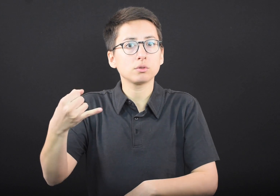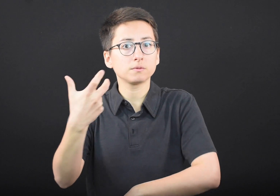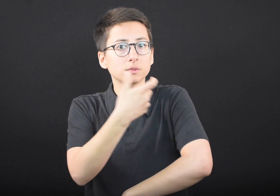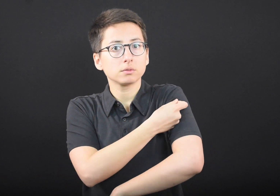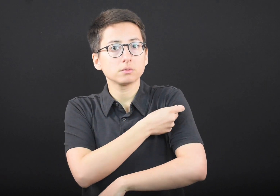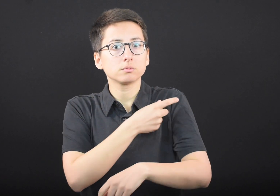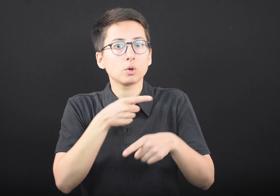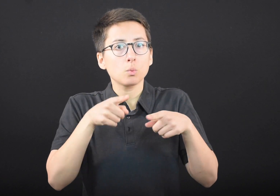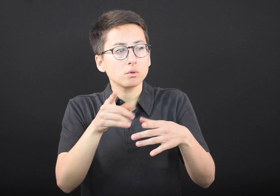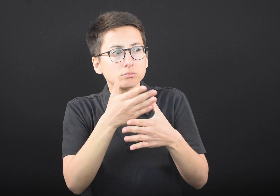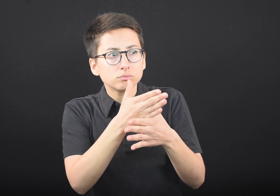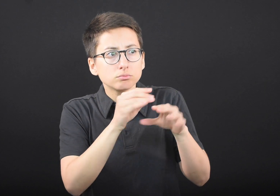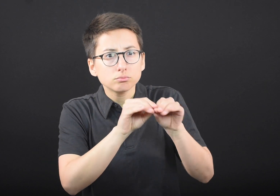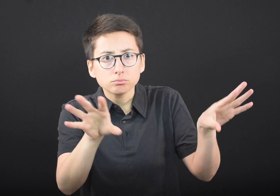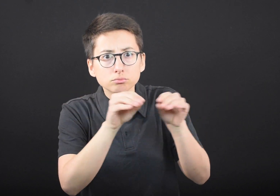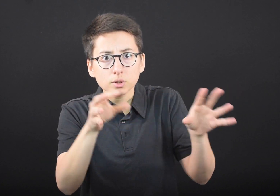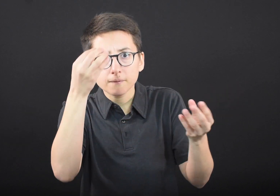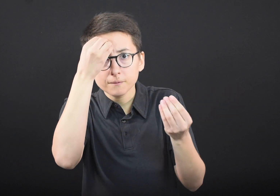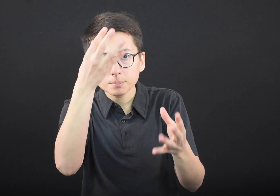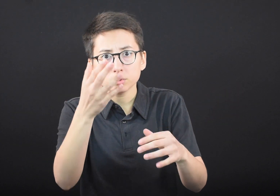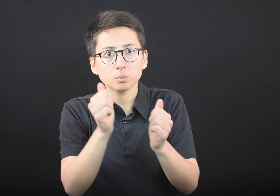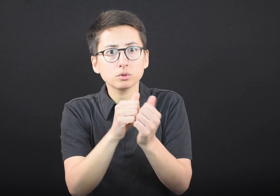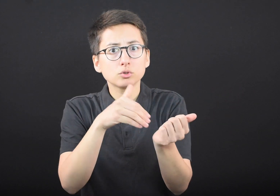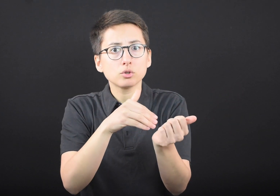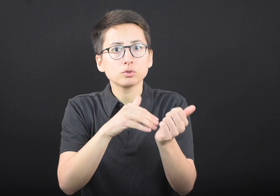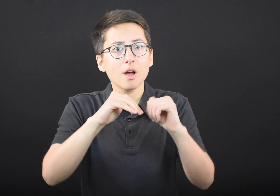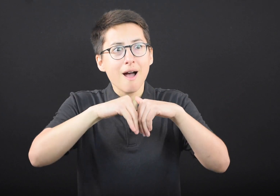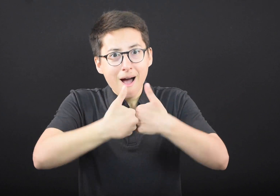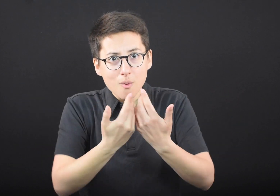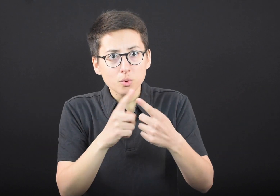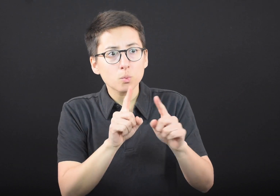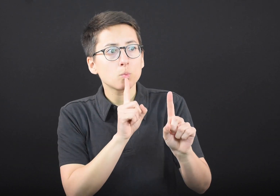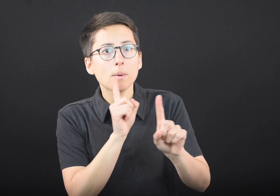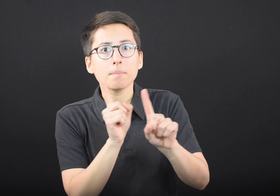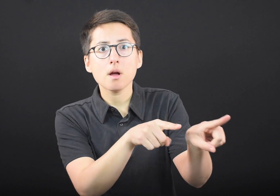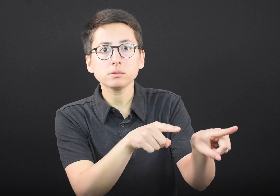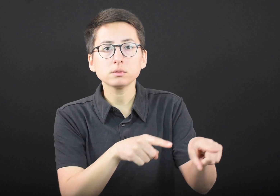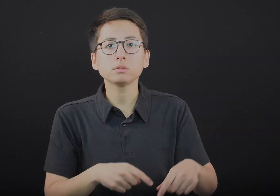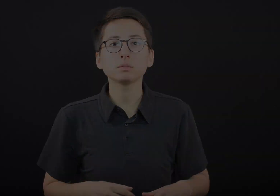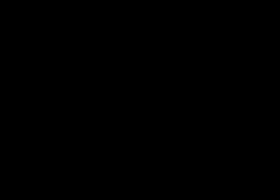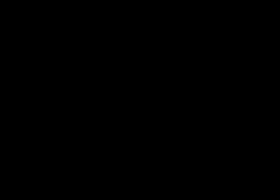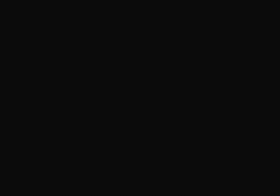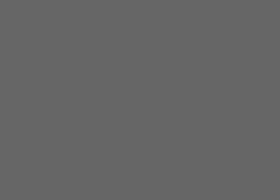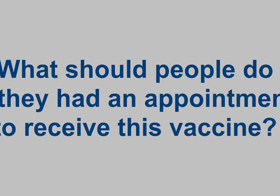while they share information with health care providers and determine what other steps should be taken to respond.